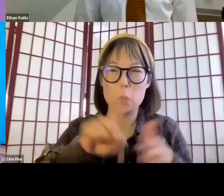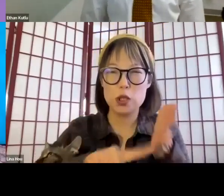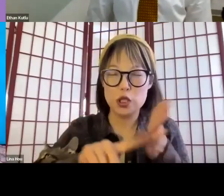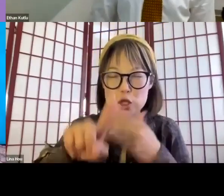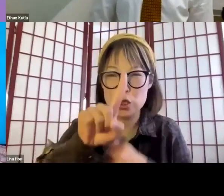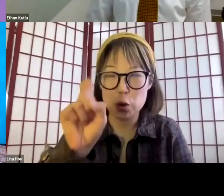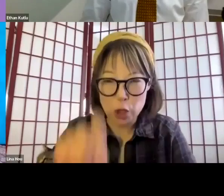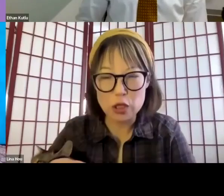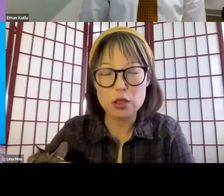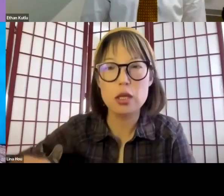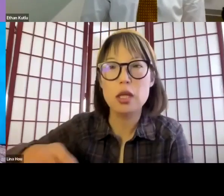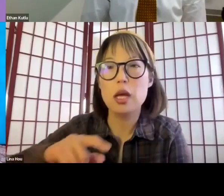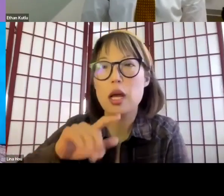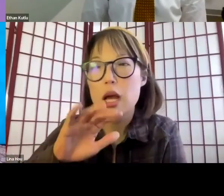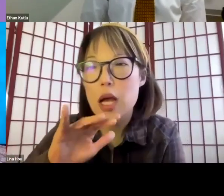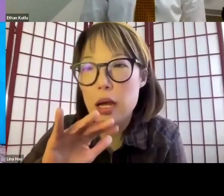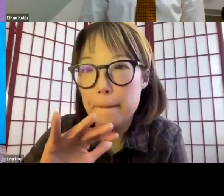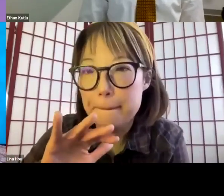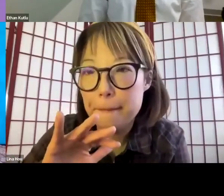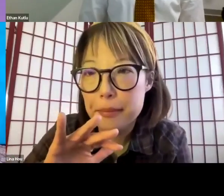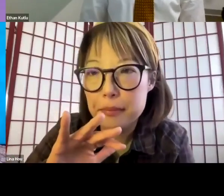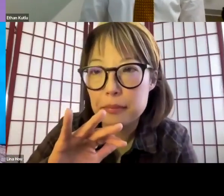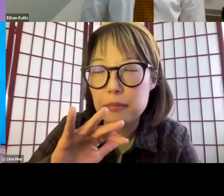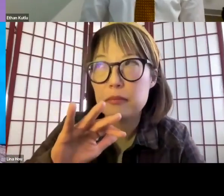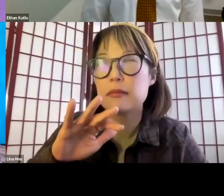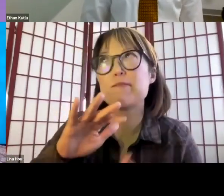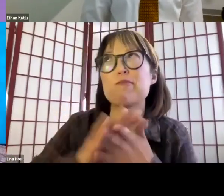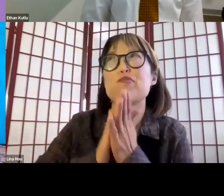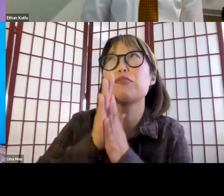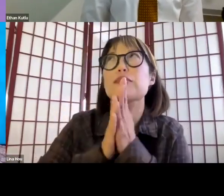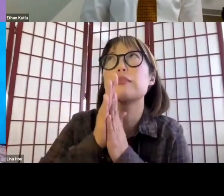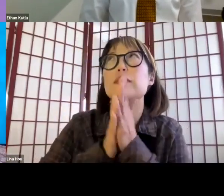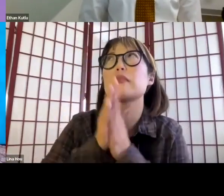I think it depends on your research question. Hmm.